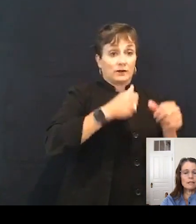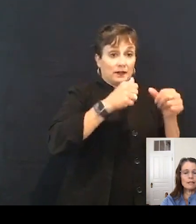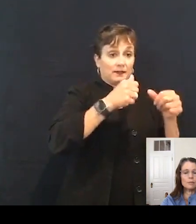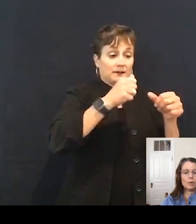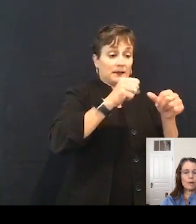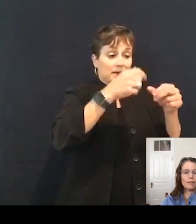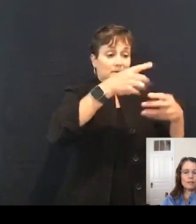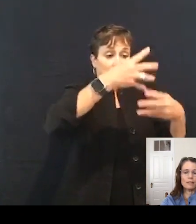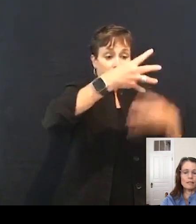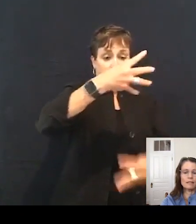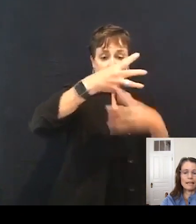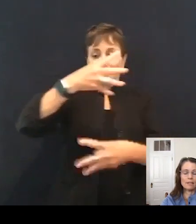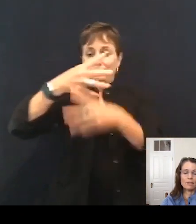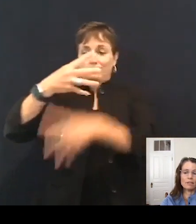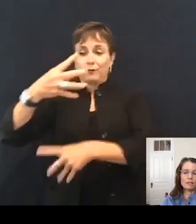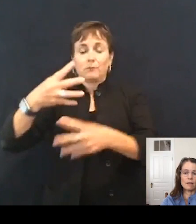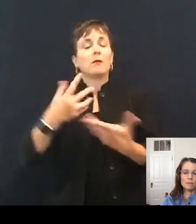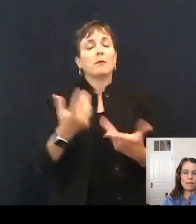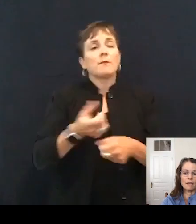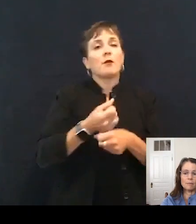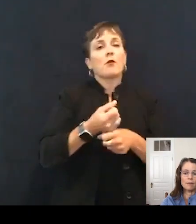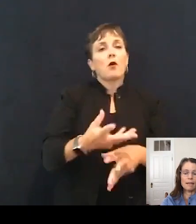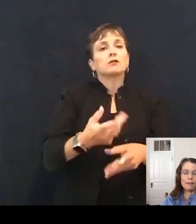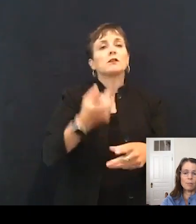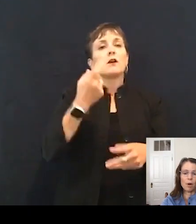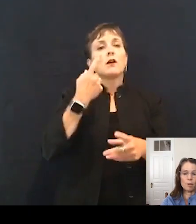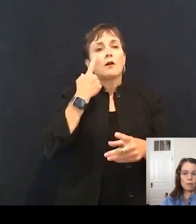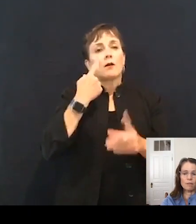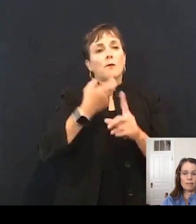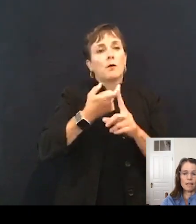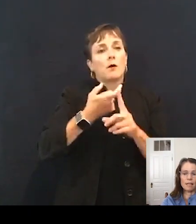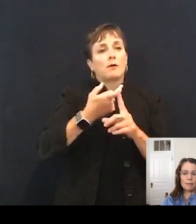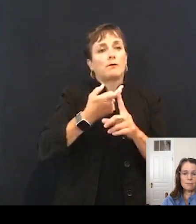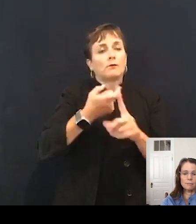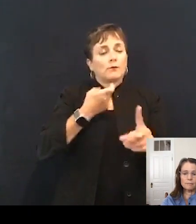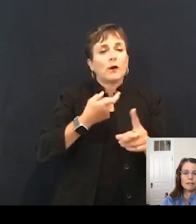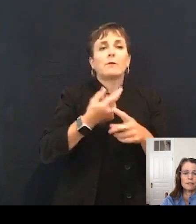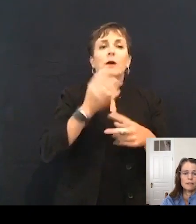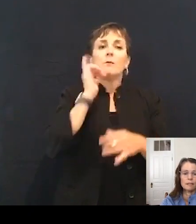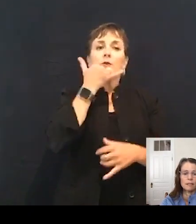which are listed in parentheses next to the subtype at the bottom.